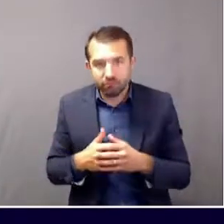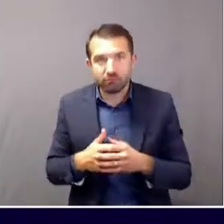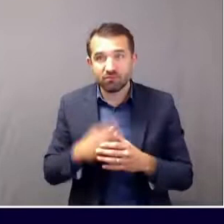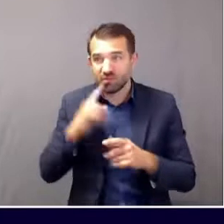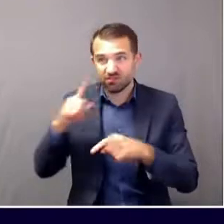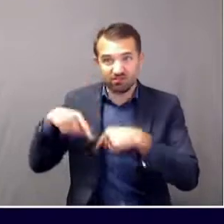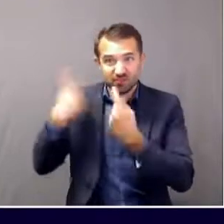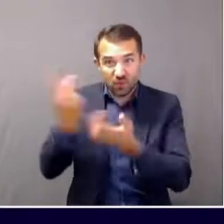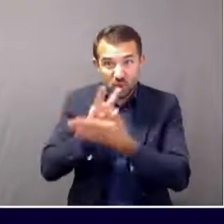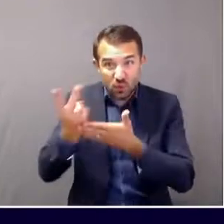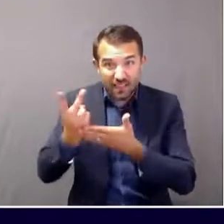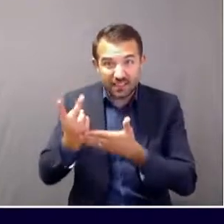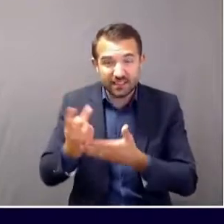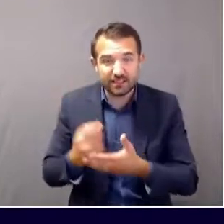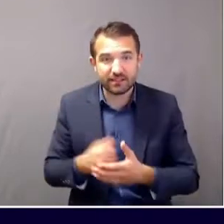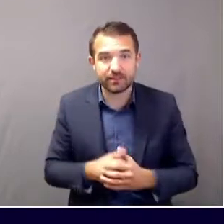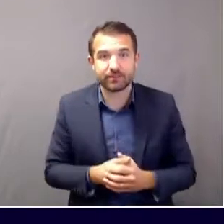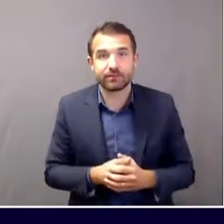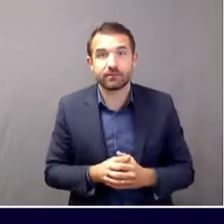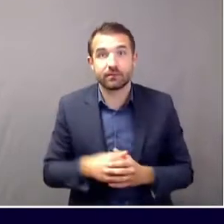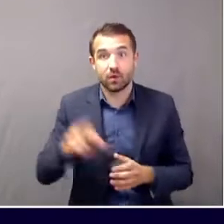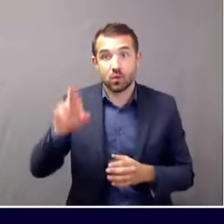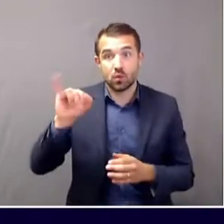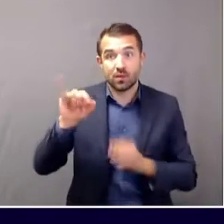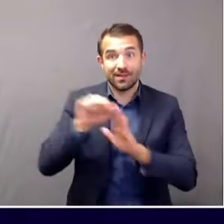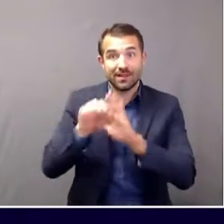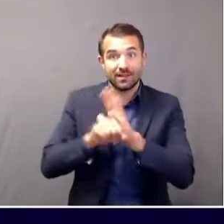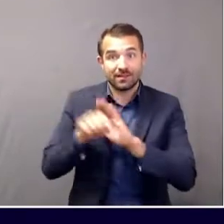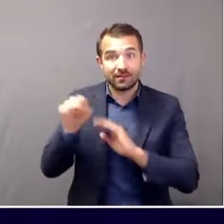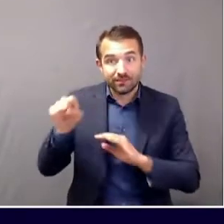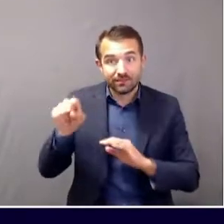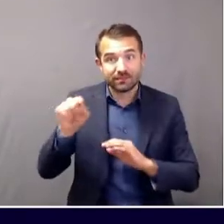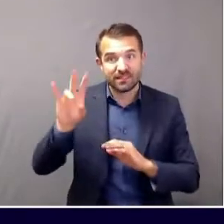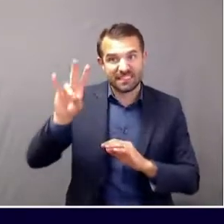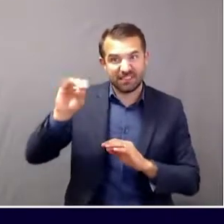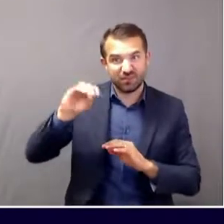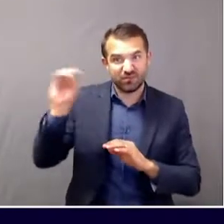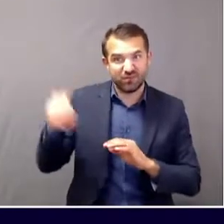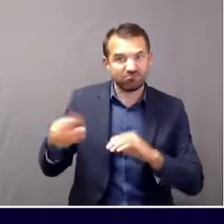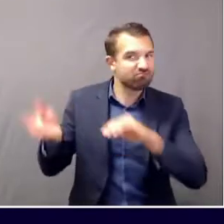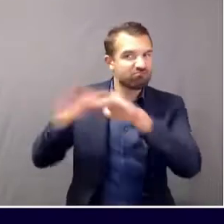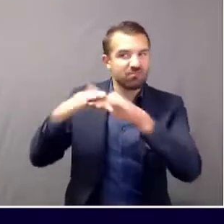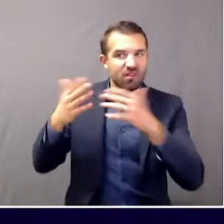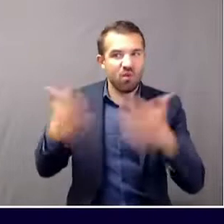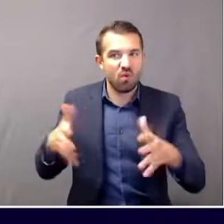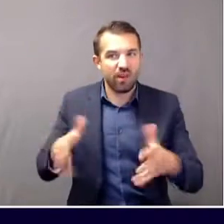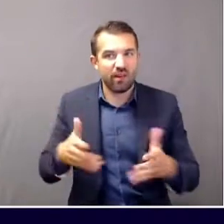week period and in Rhode Island